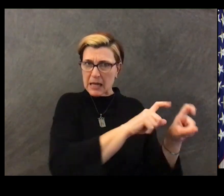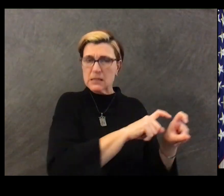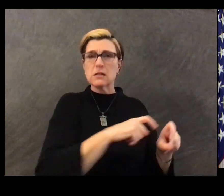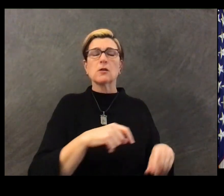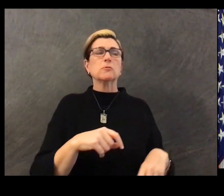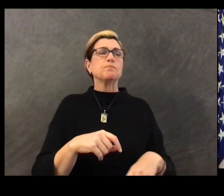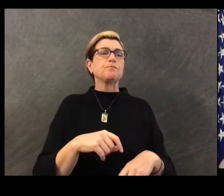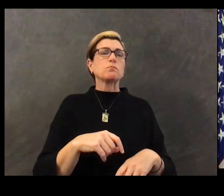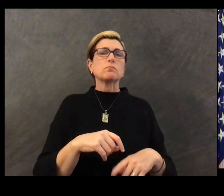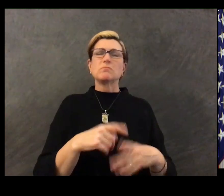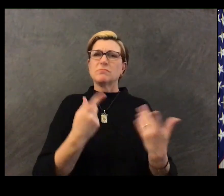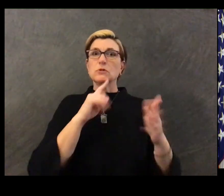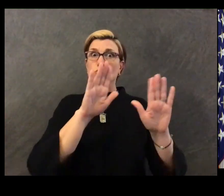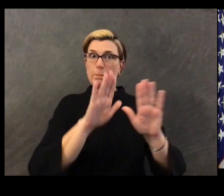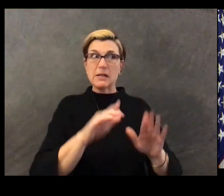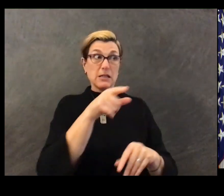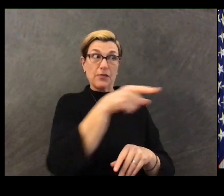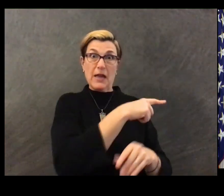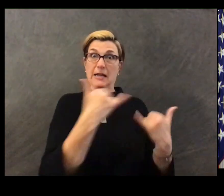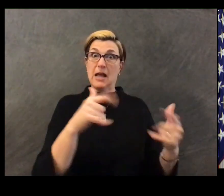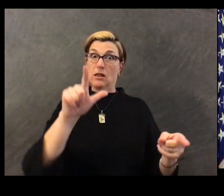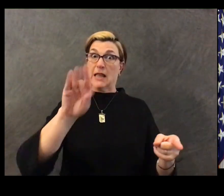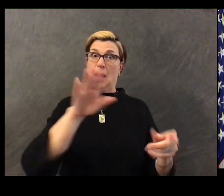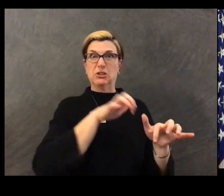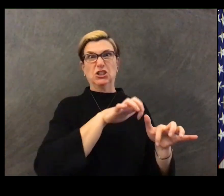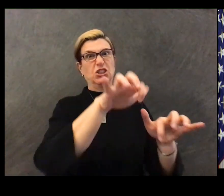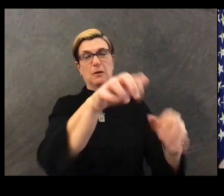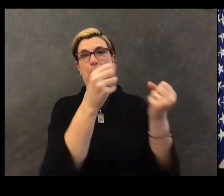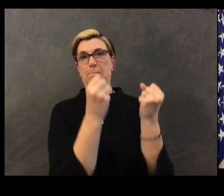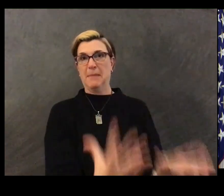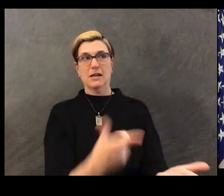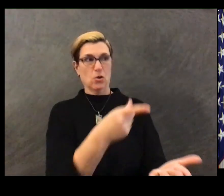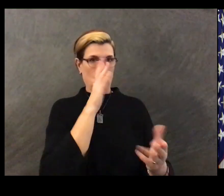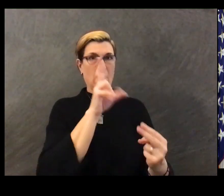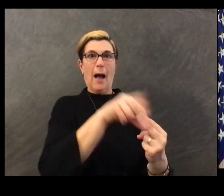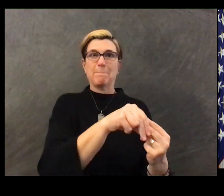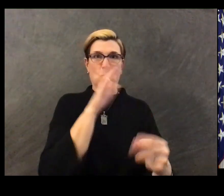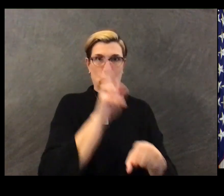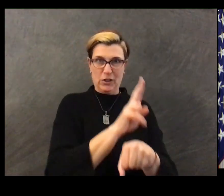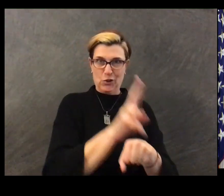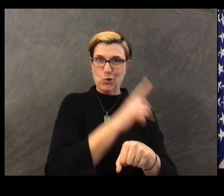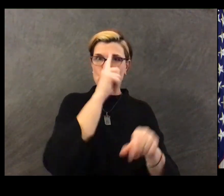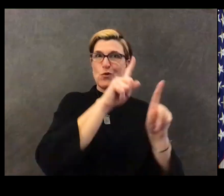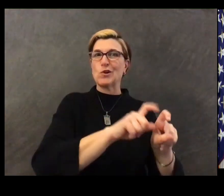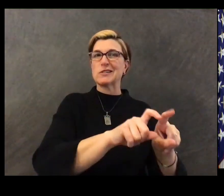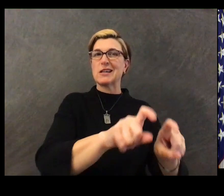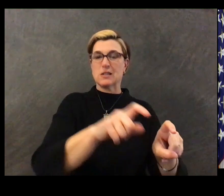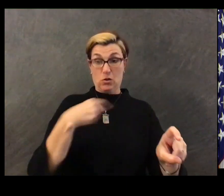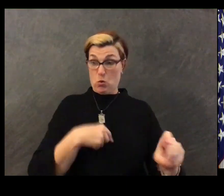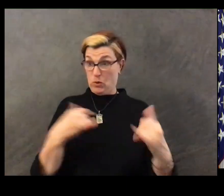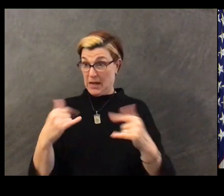tremendous testing capacity and I'm gonna do it very quickly he needs certain things I'm what we're gonna get that to him very quickly now could he